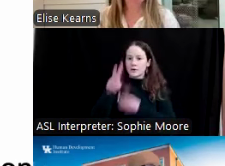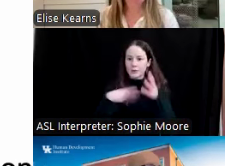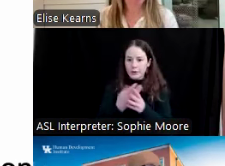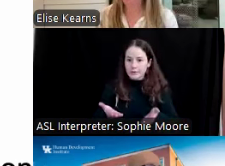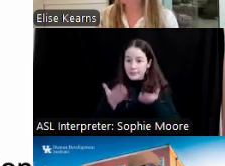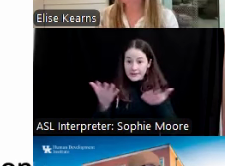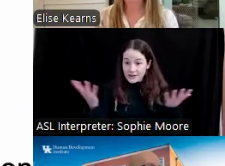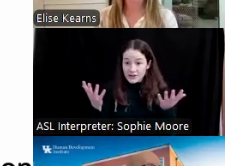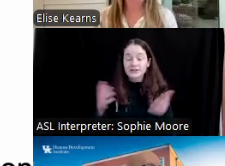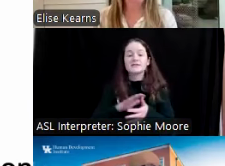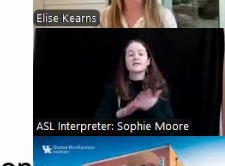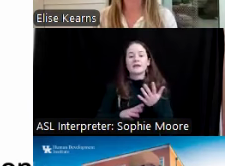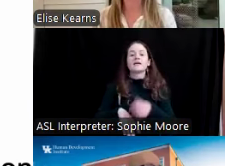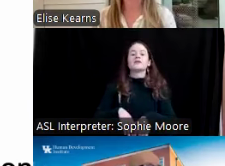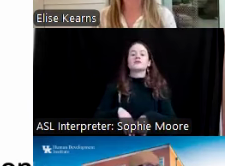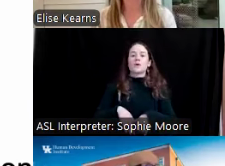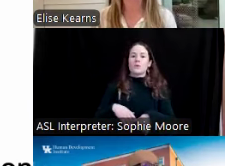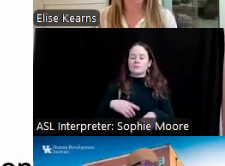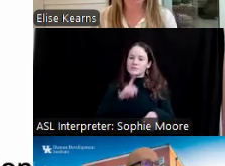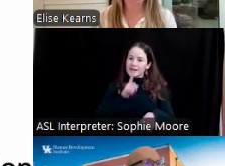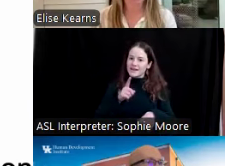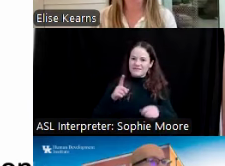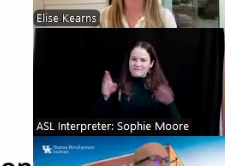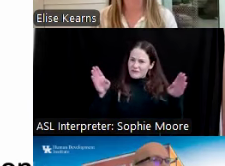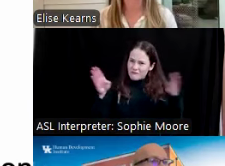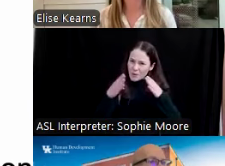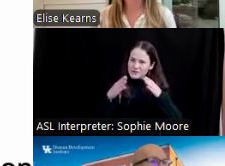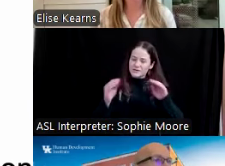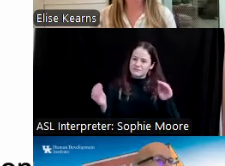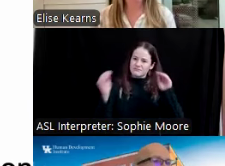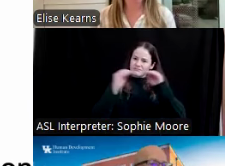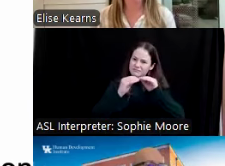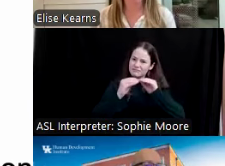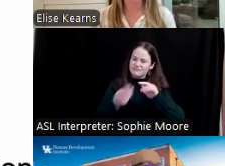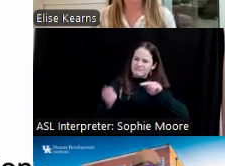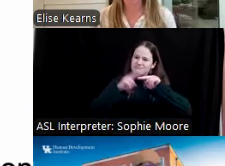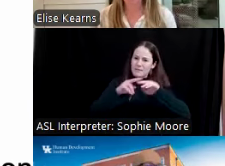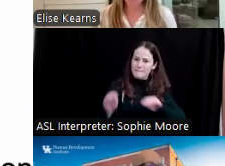more. It doesn't have to be some specific exercise program, but moving more throughout the day. And that can